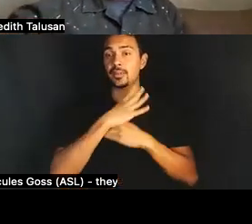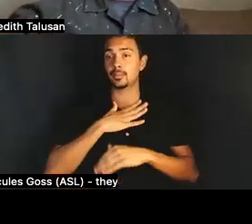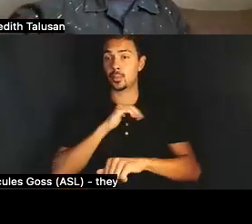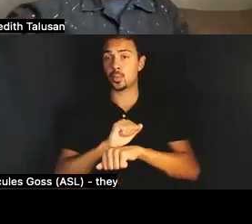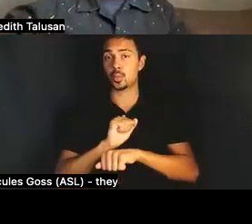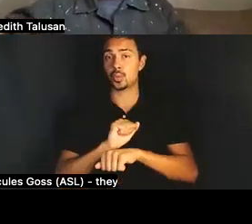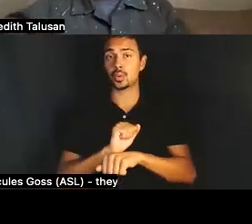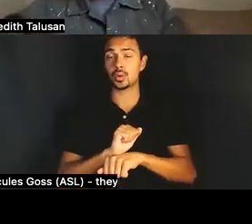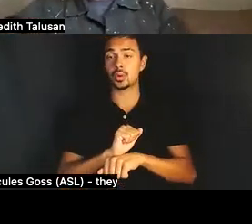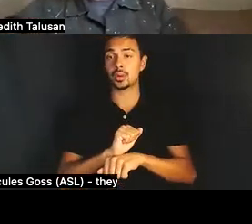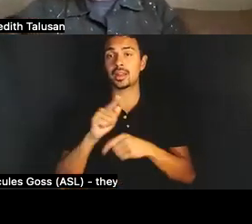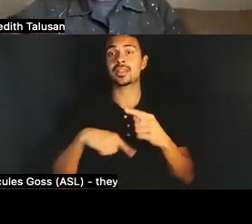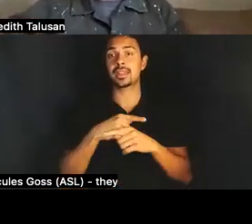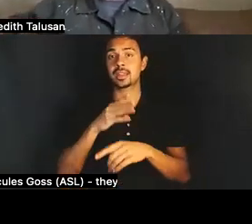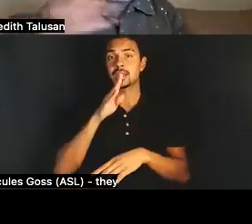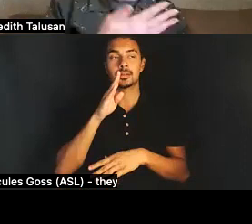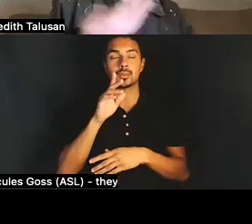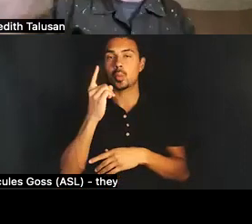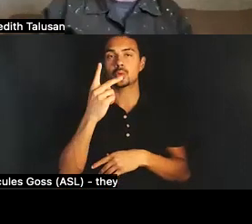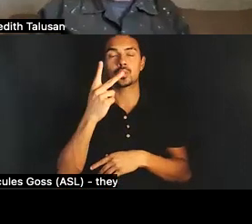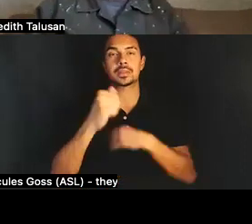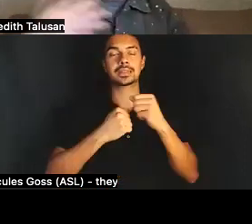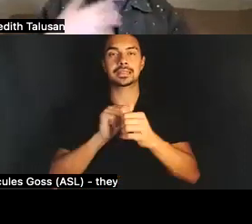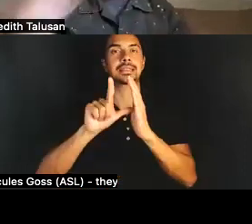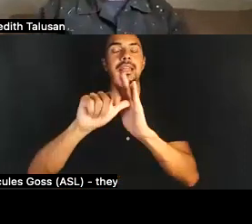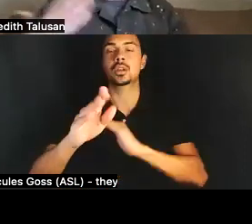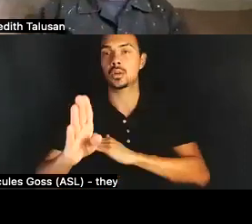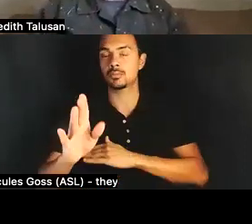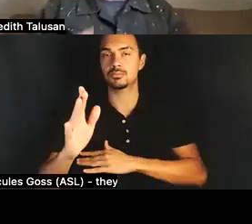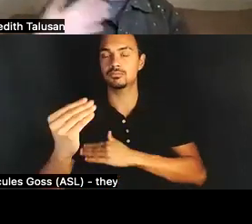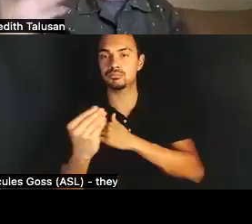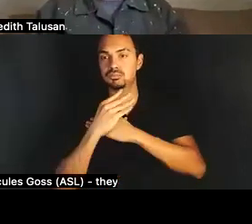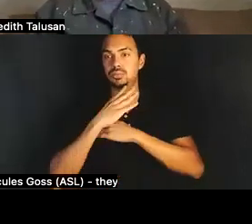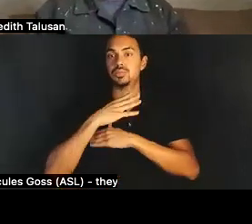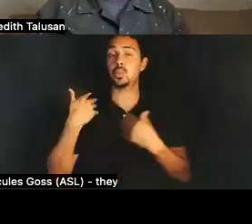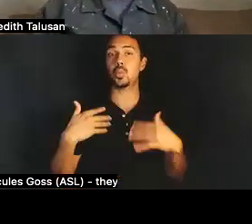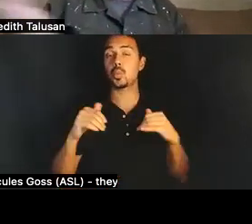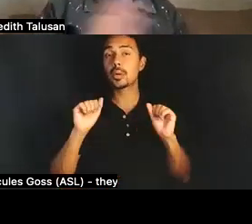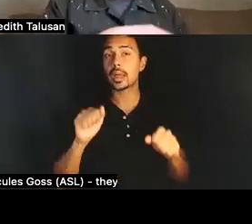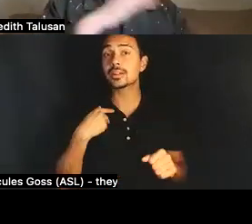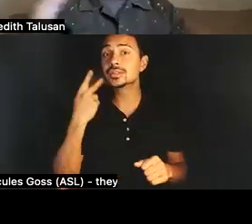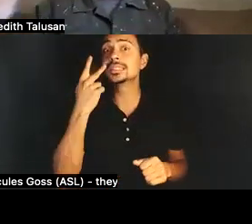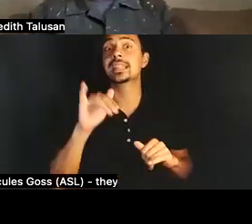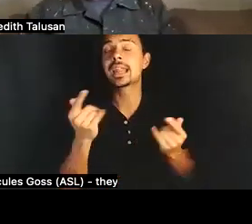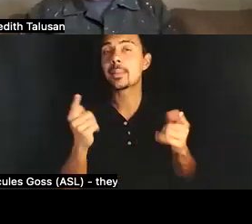return. I have also made sure to make friends with people only for them to be directly relevant years later.